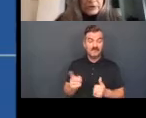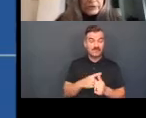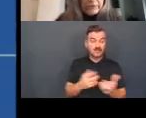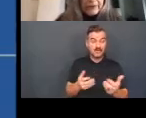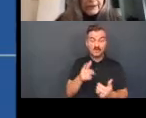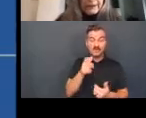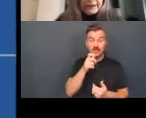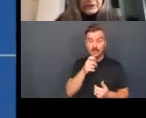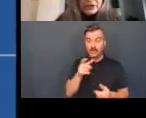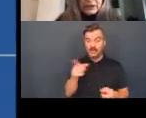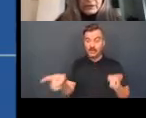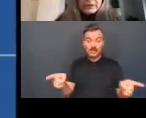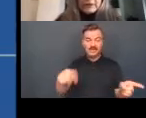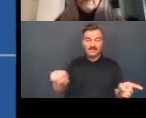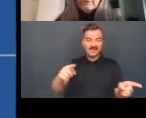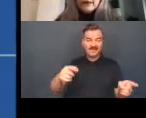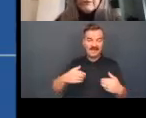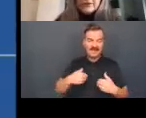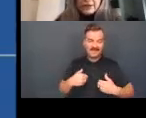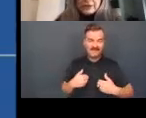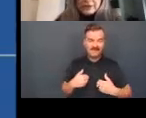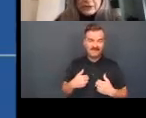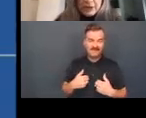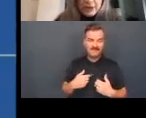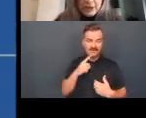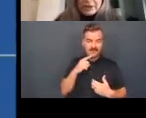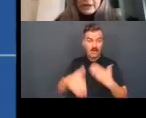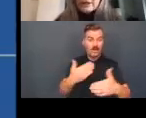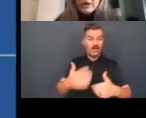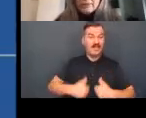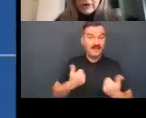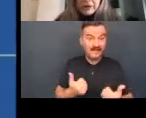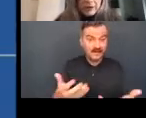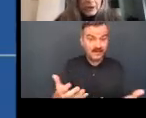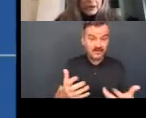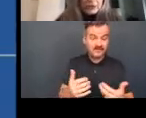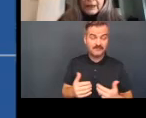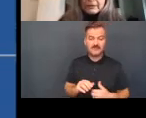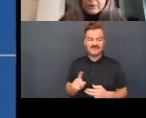who have had the least chance to live through life stages. The second tiebreaker is random